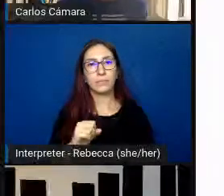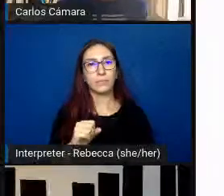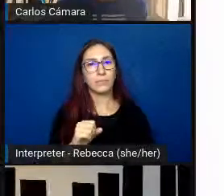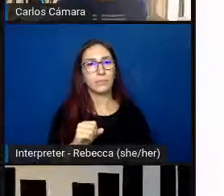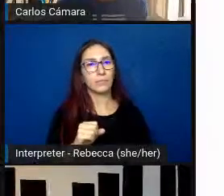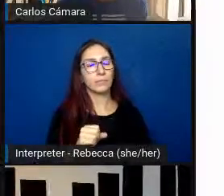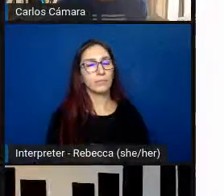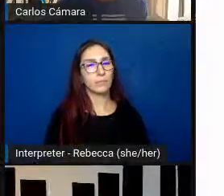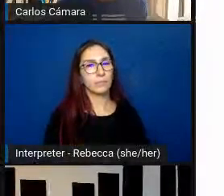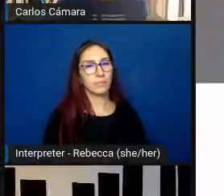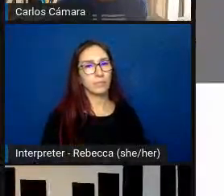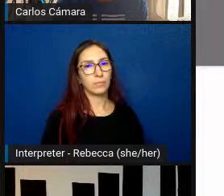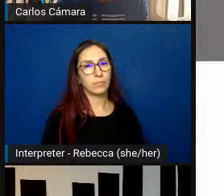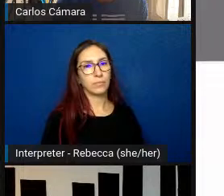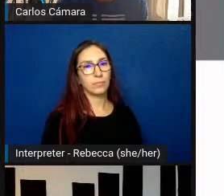contributed back this feature.